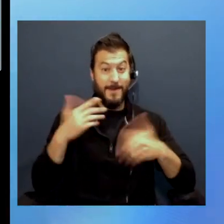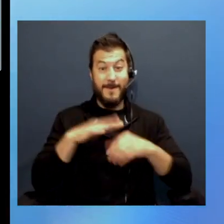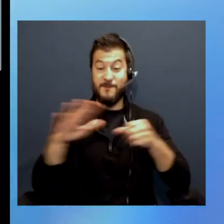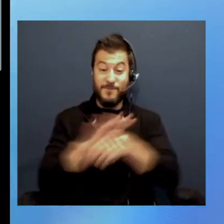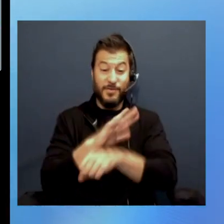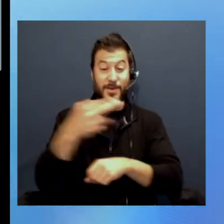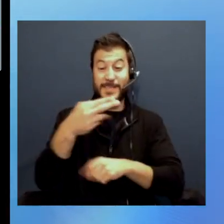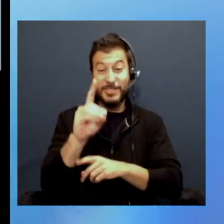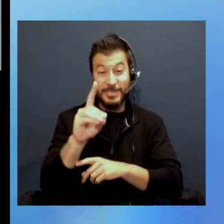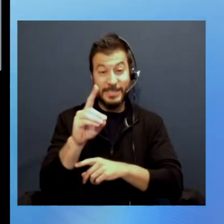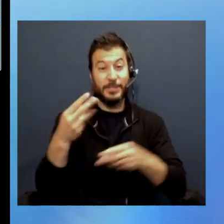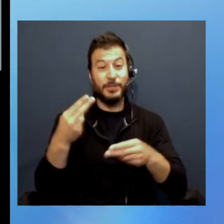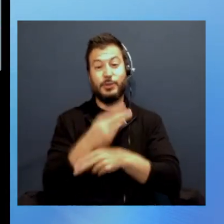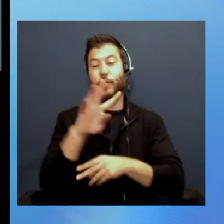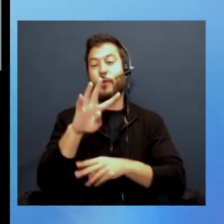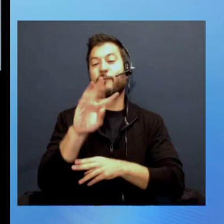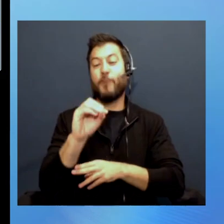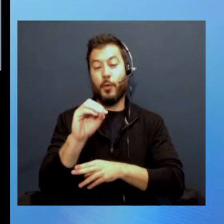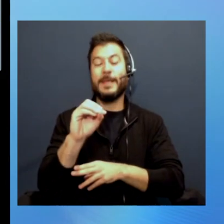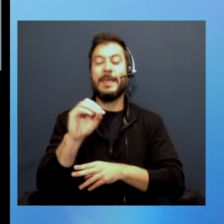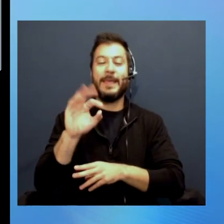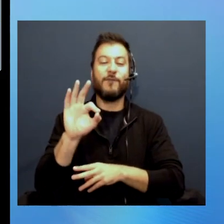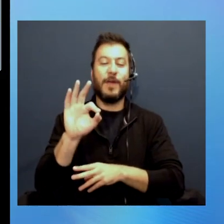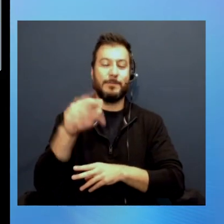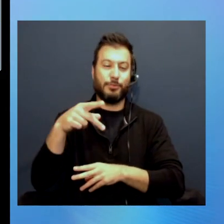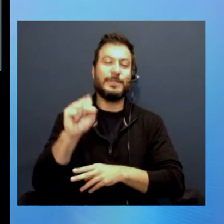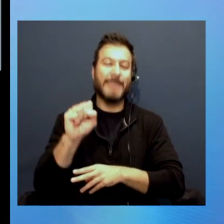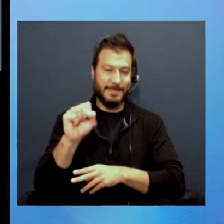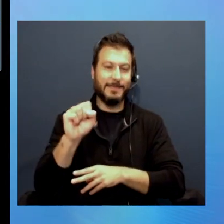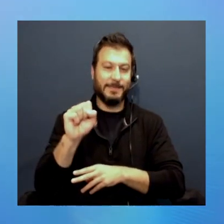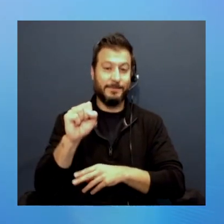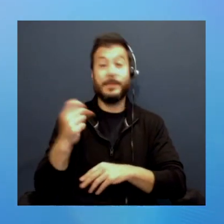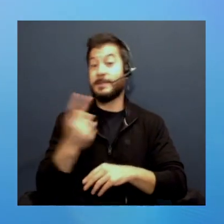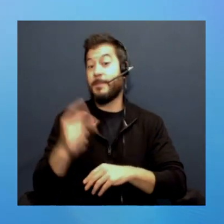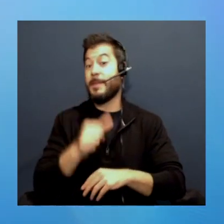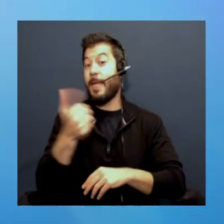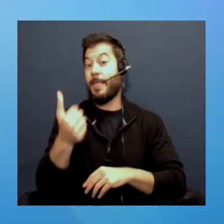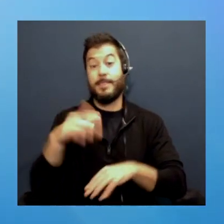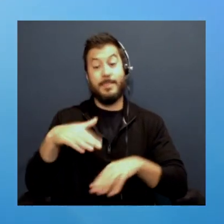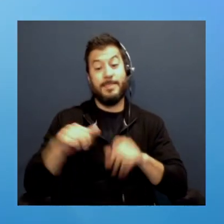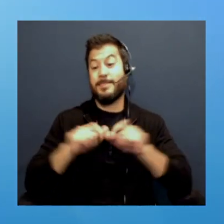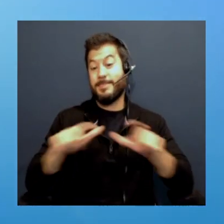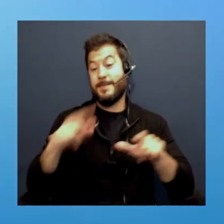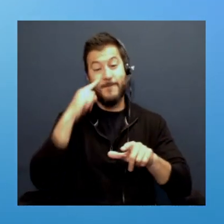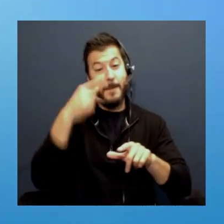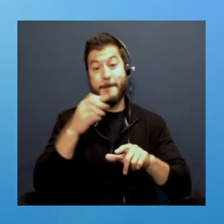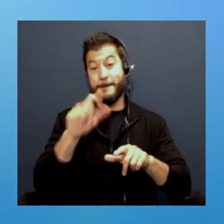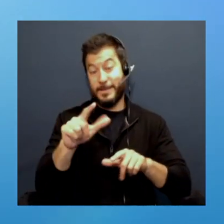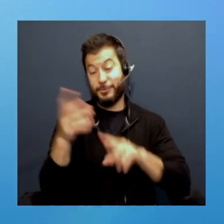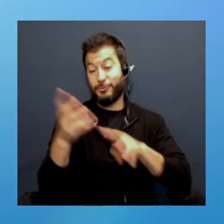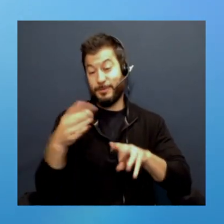at full HD using 30 frames per second. But there's something else that hasn't been released for